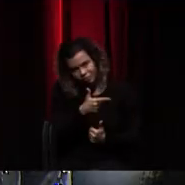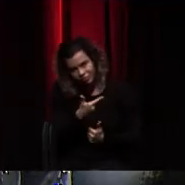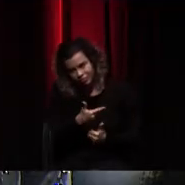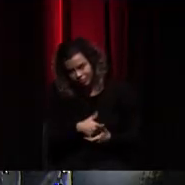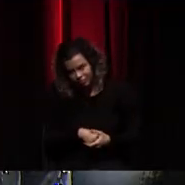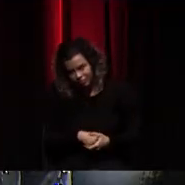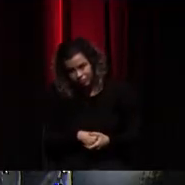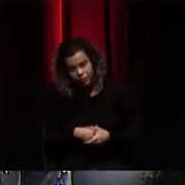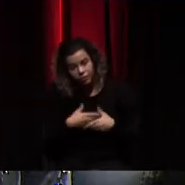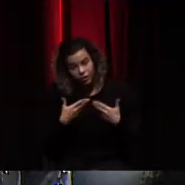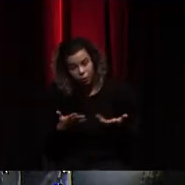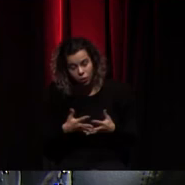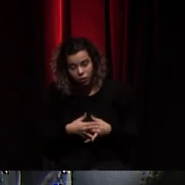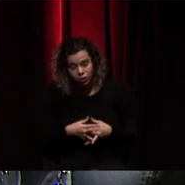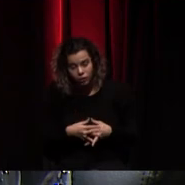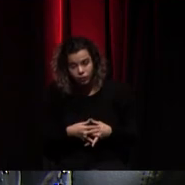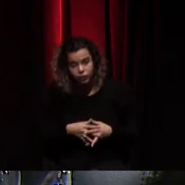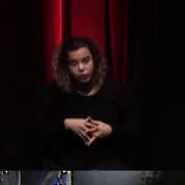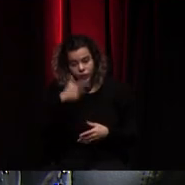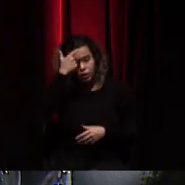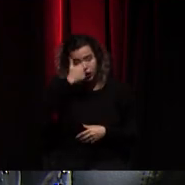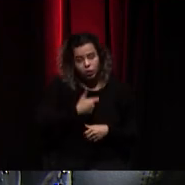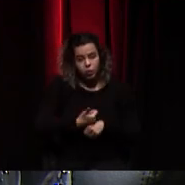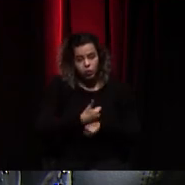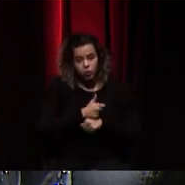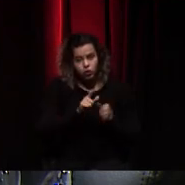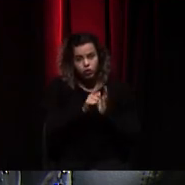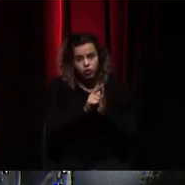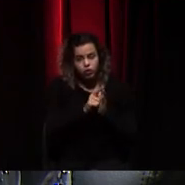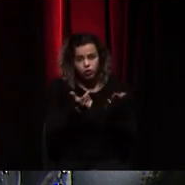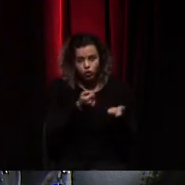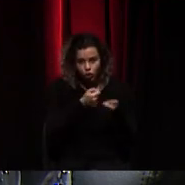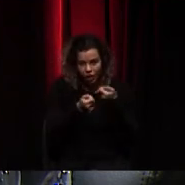In my personal opinion,